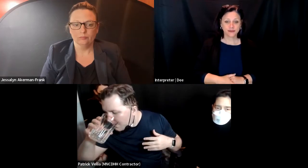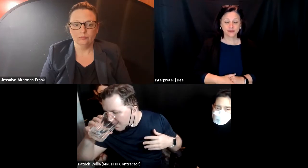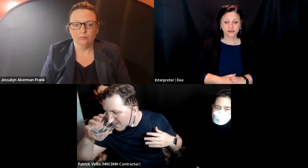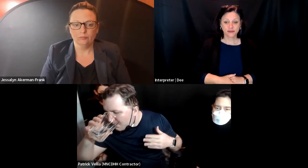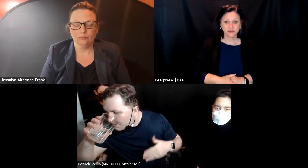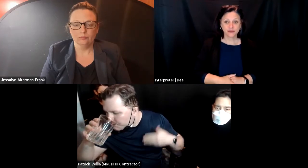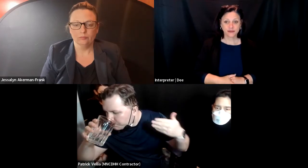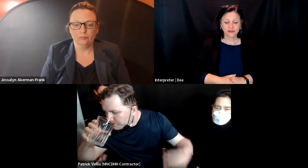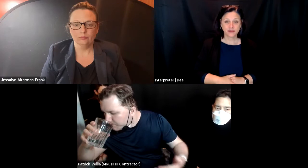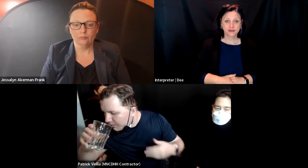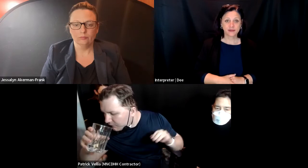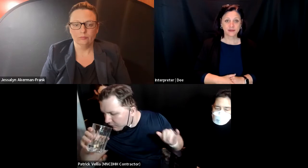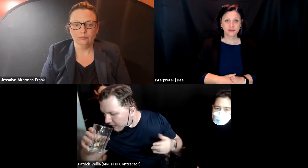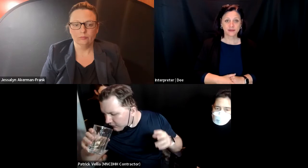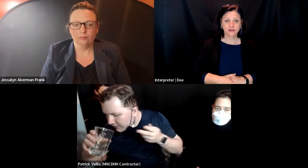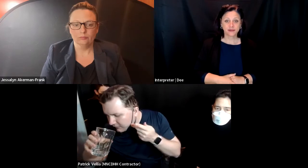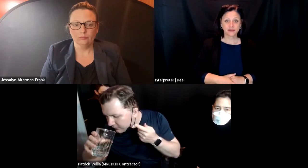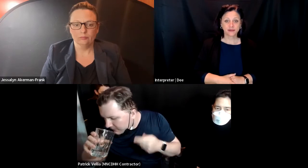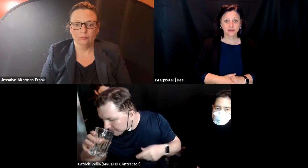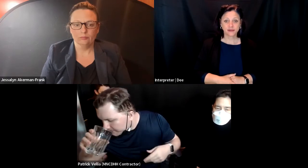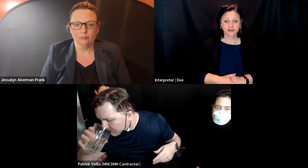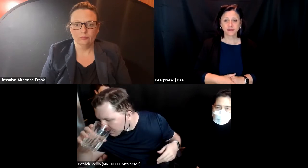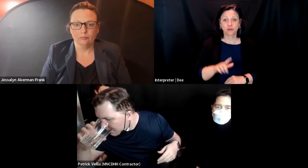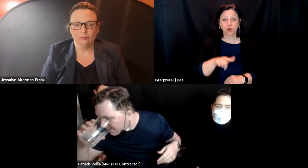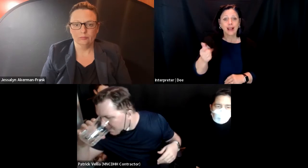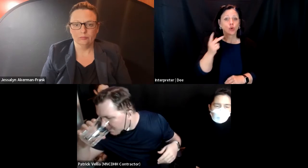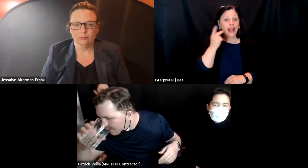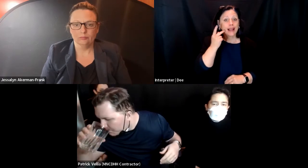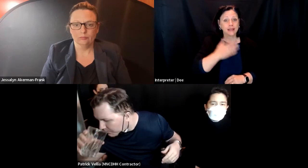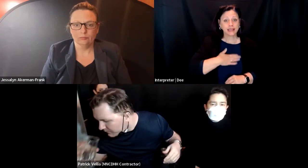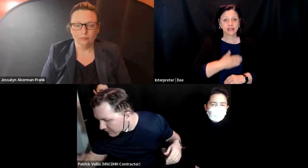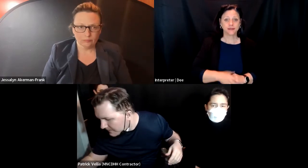Excuse me.